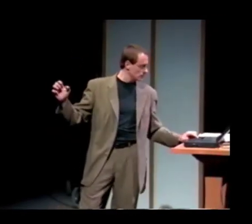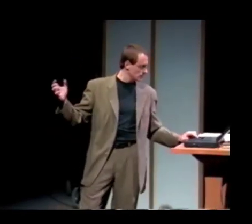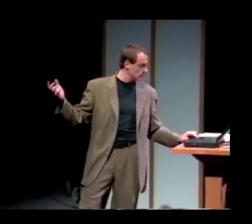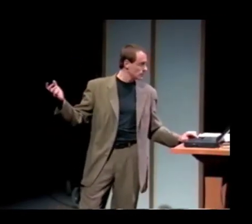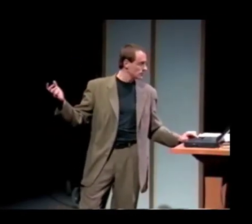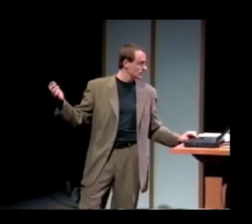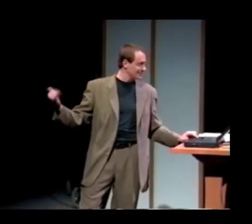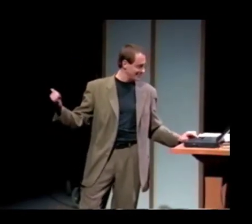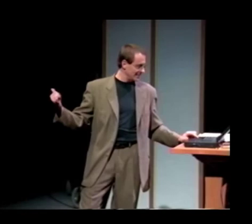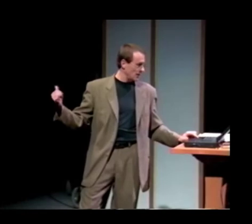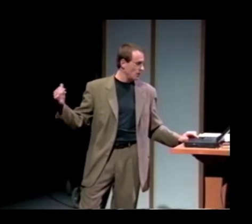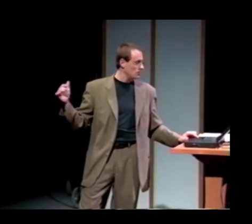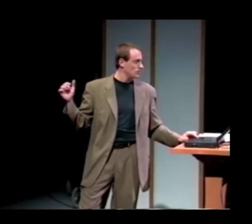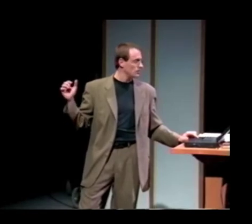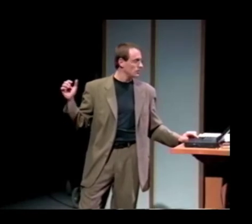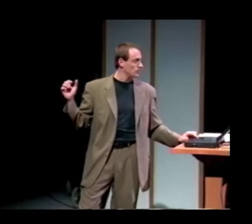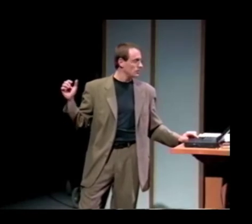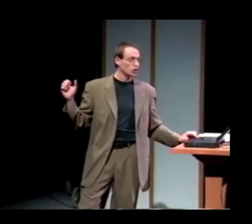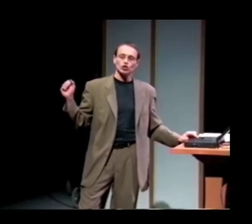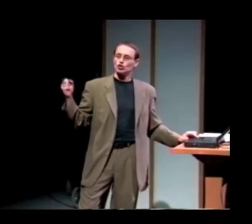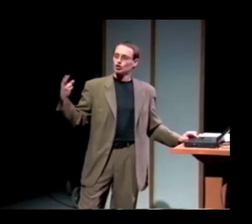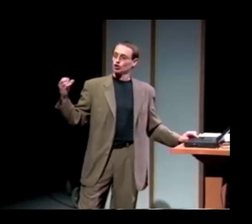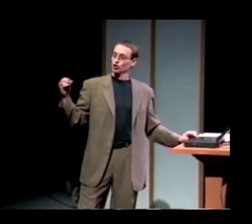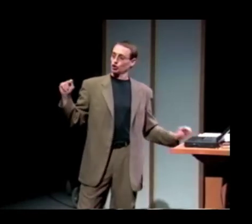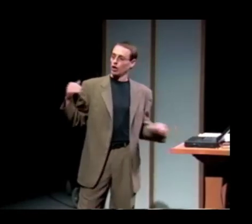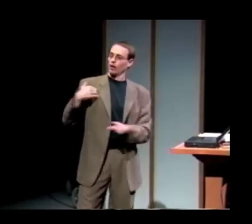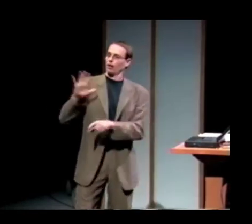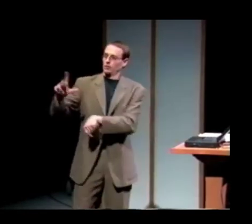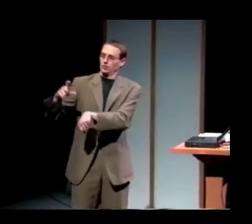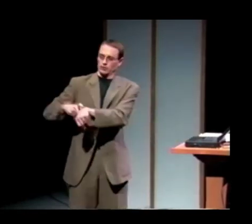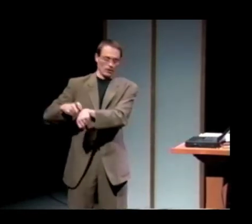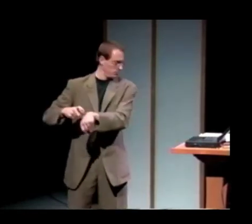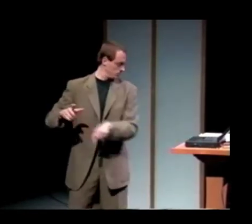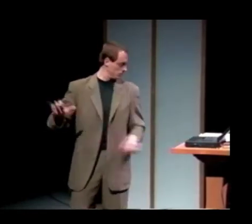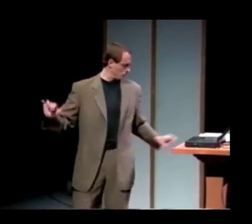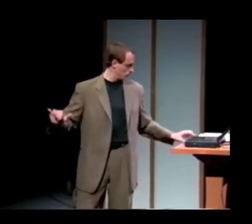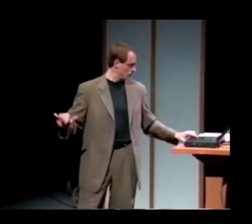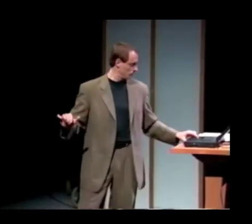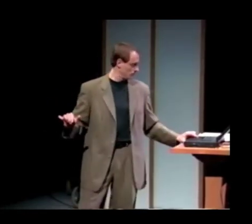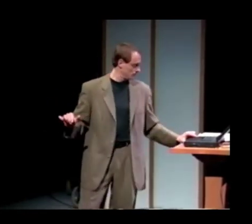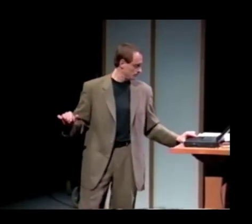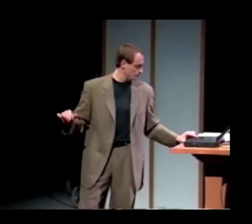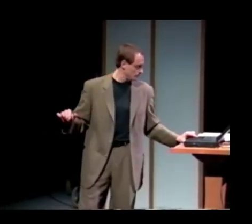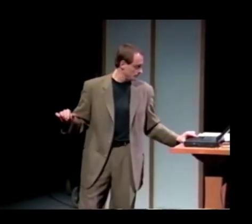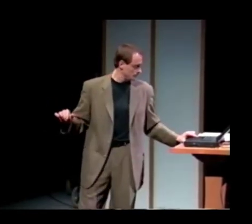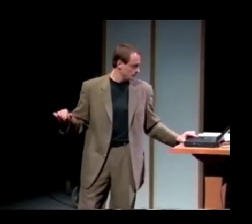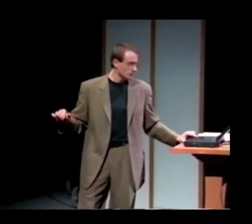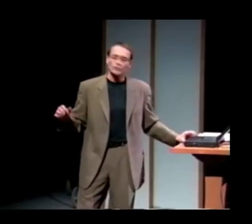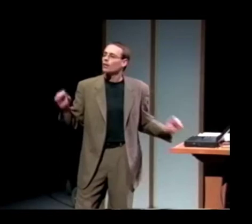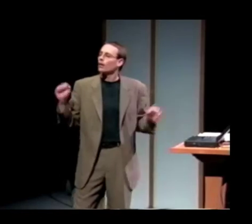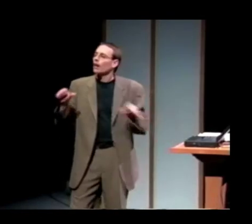NOW YOUR SHOT IN SPACE. NOW YOU HAVE SHOT IN FRAME TIME,